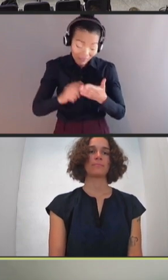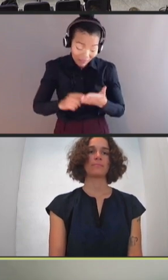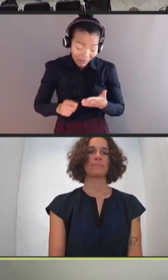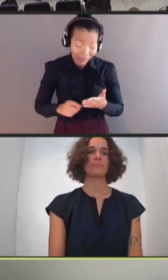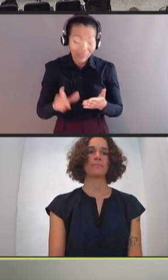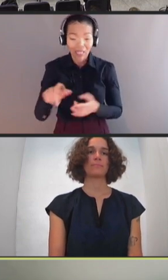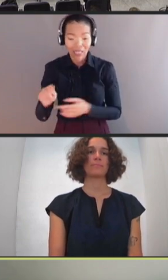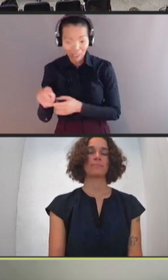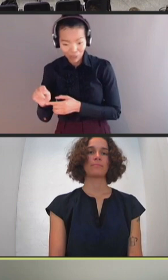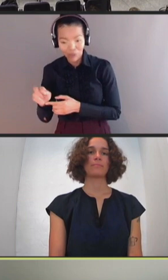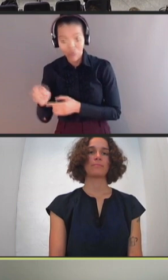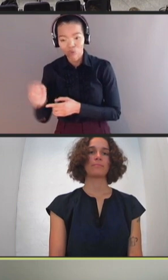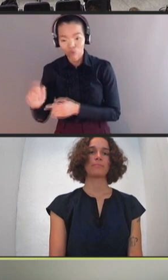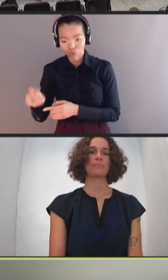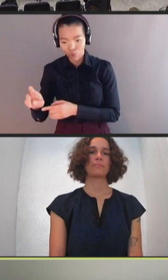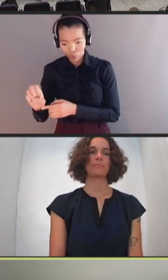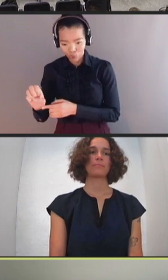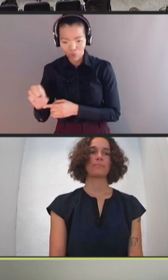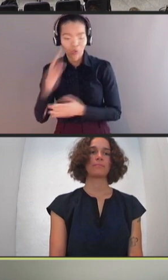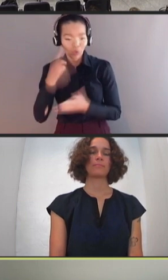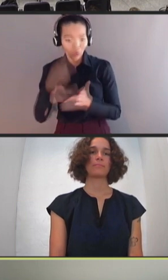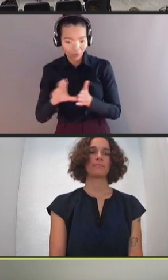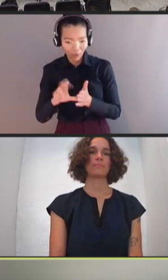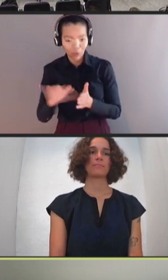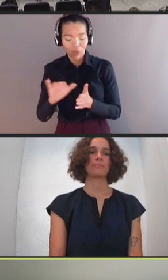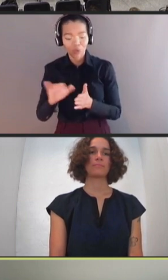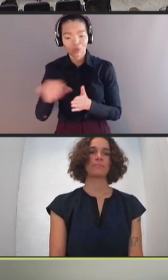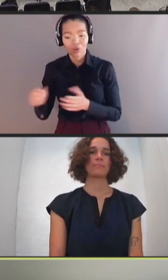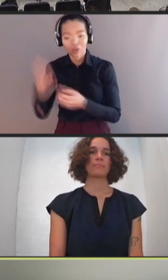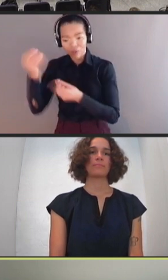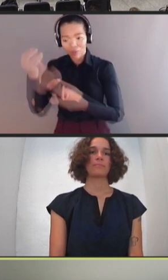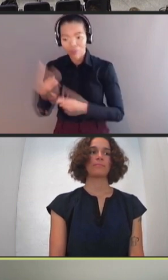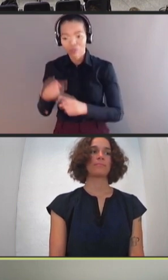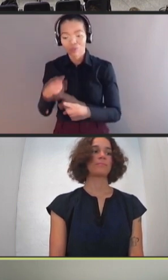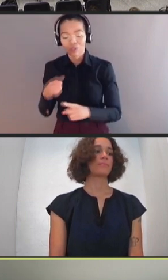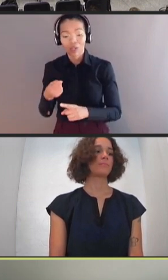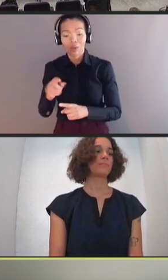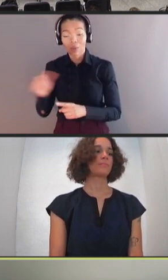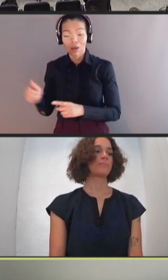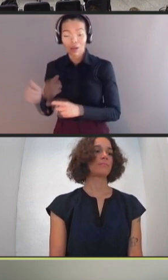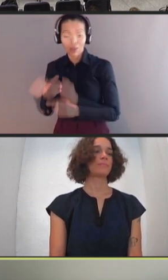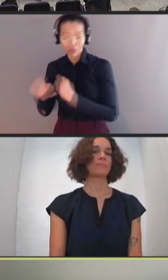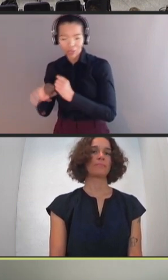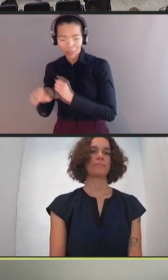as a secondary data analysis from our previous We Can Do This Campaign. As well as, you know,